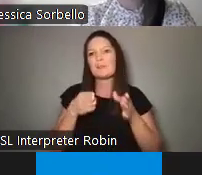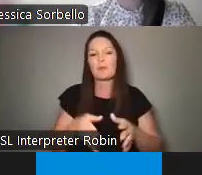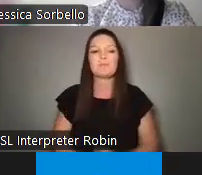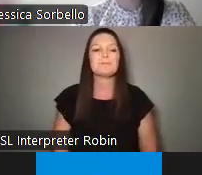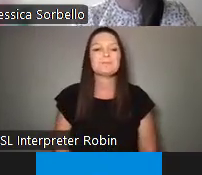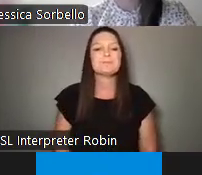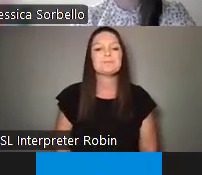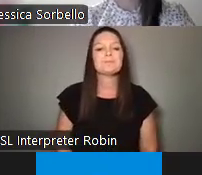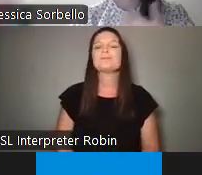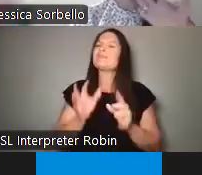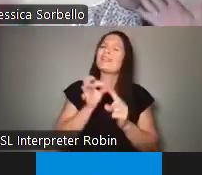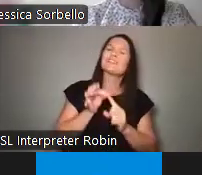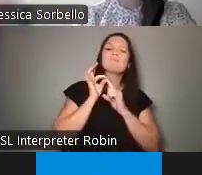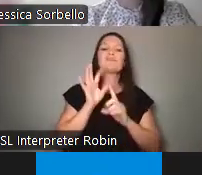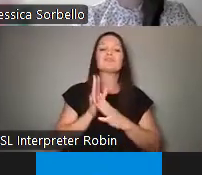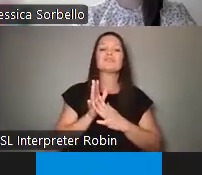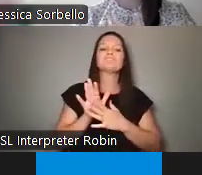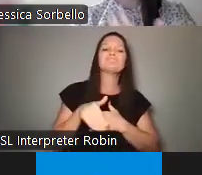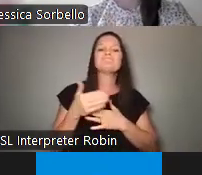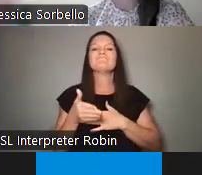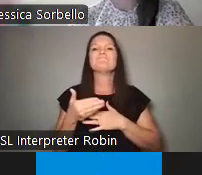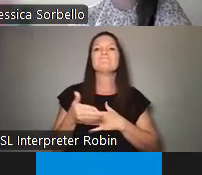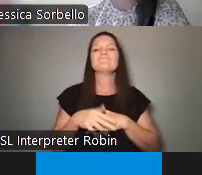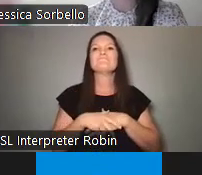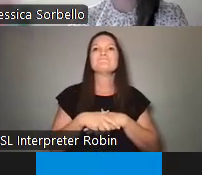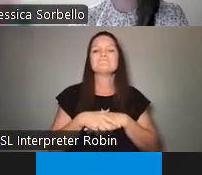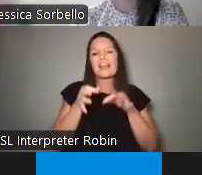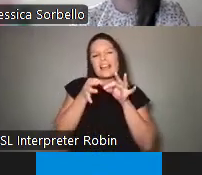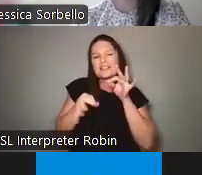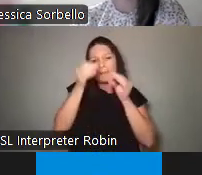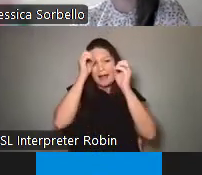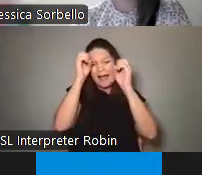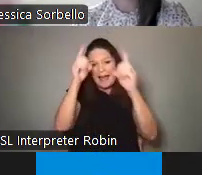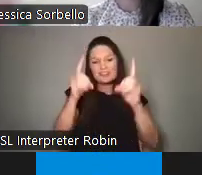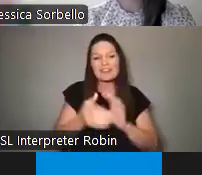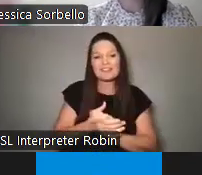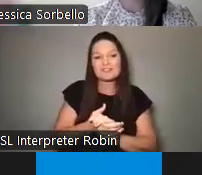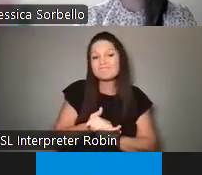sure everyone in the home is looking at their medication